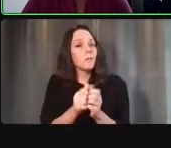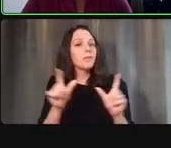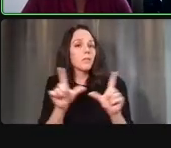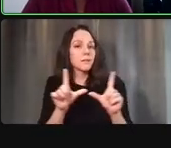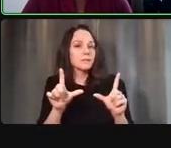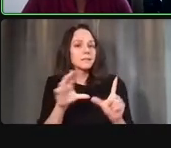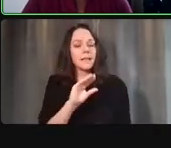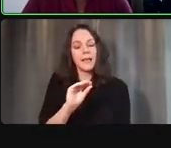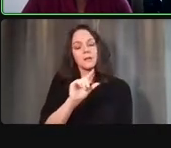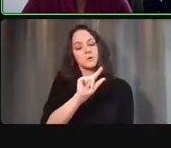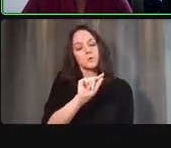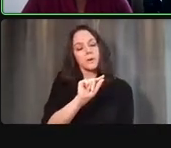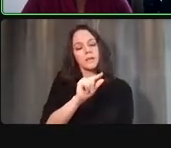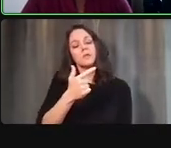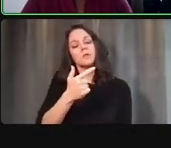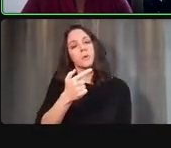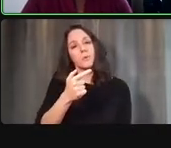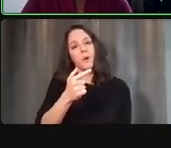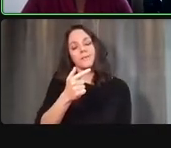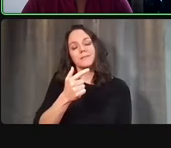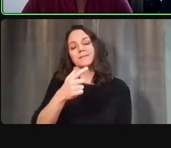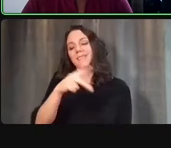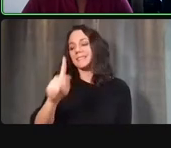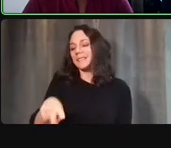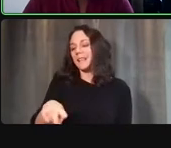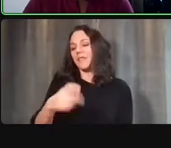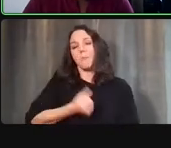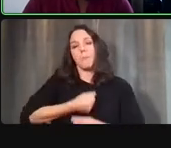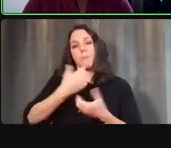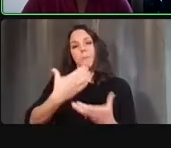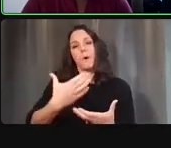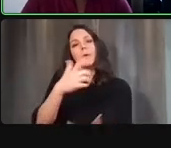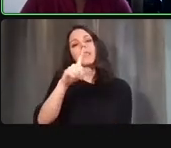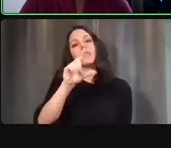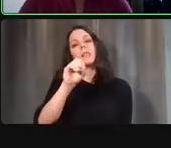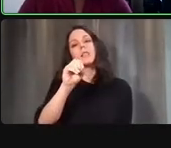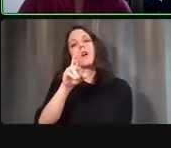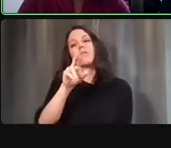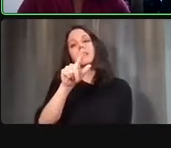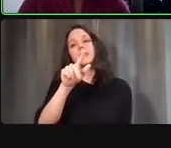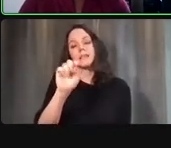Philadelphia Poet Laureate, and I am the co curator and one half